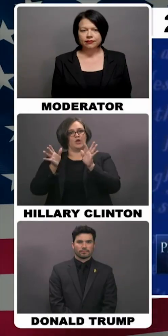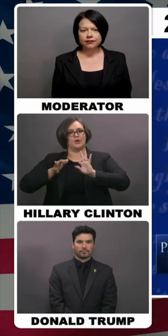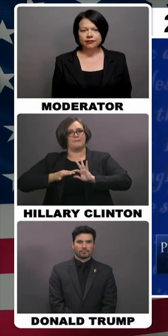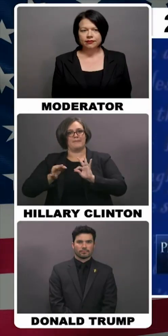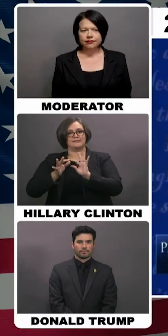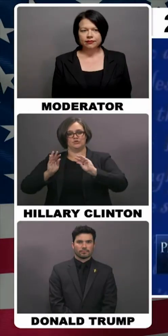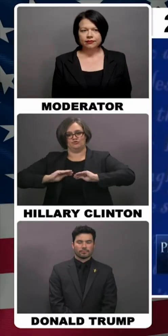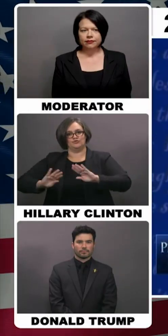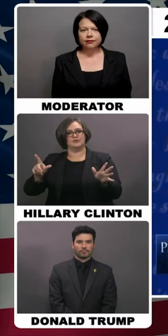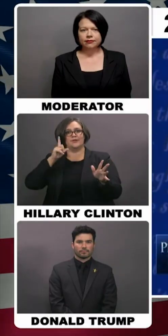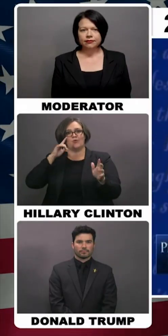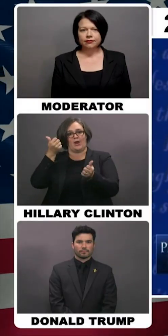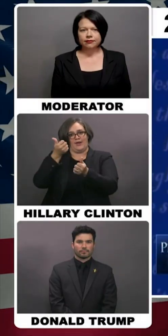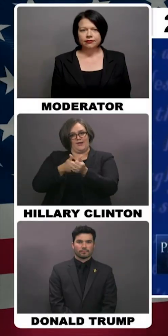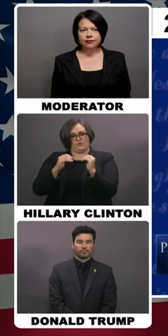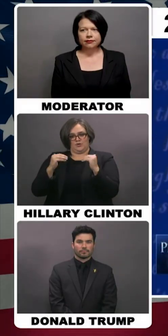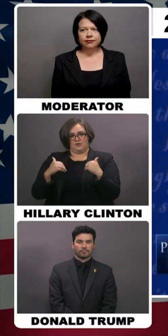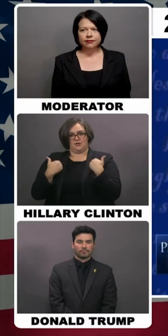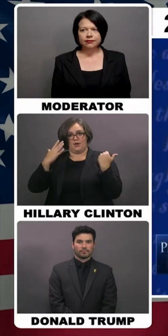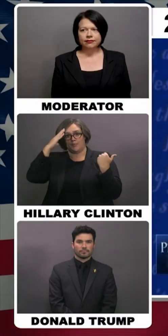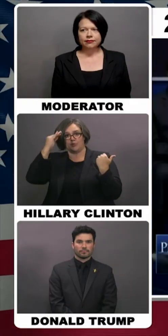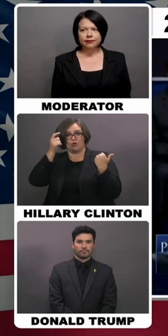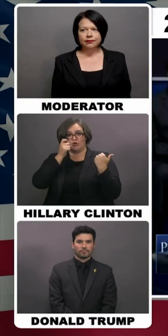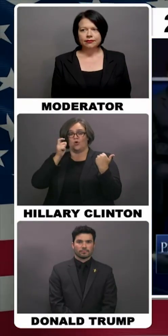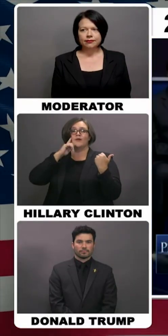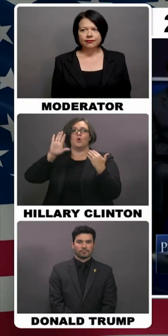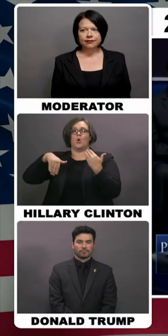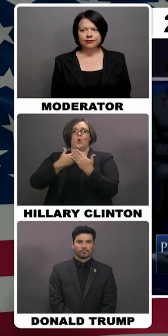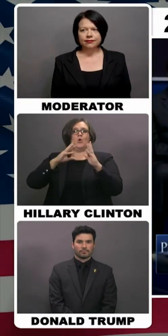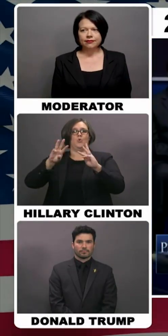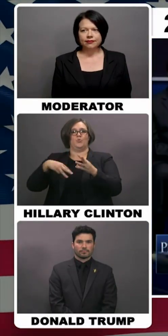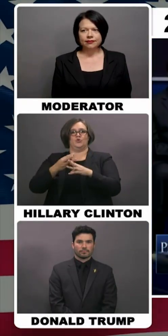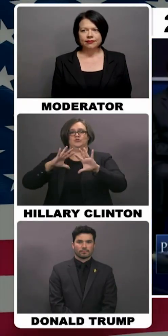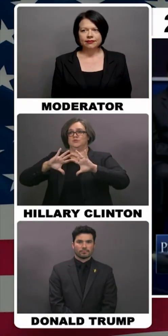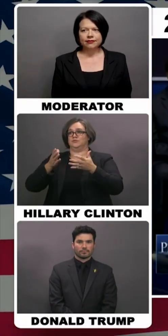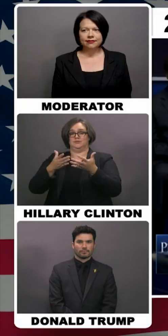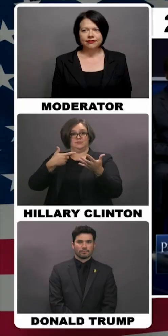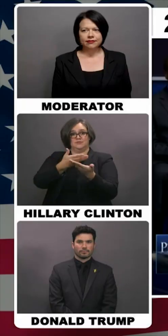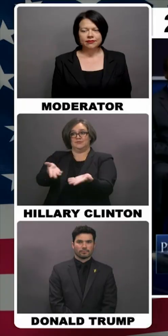and indeed to the entire world, that America already is great, but we are great